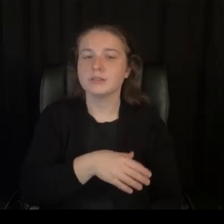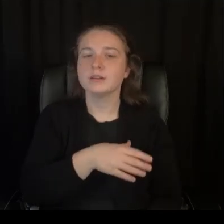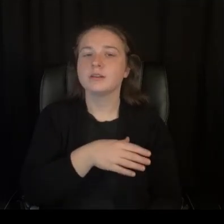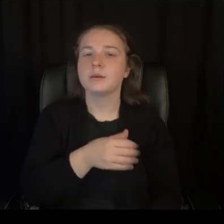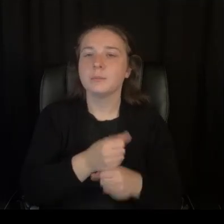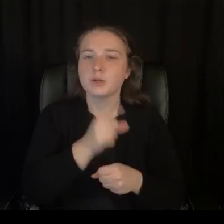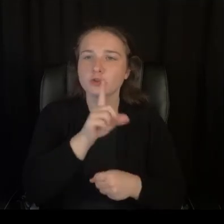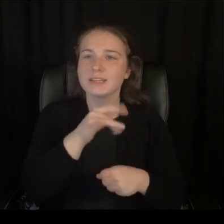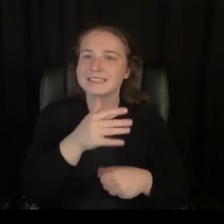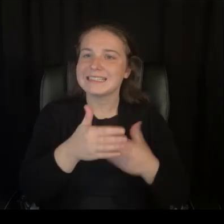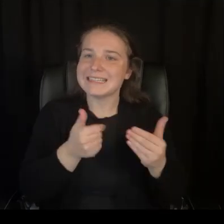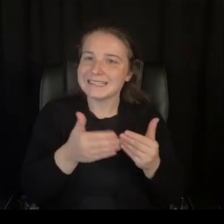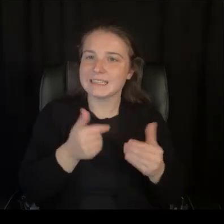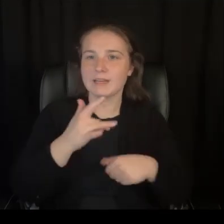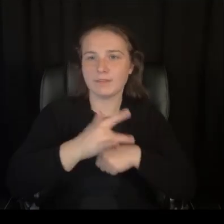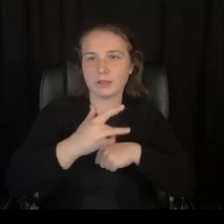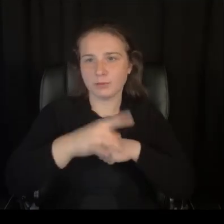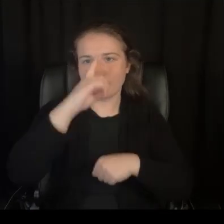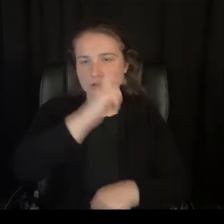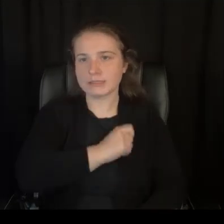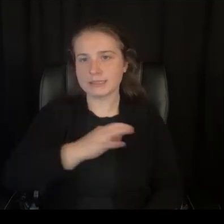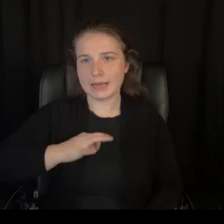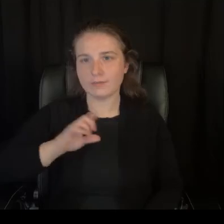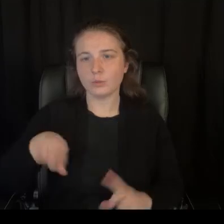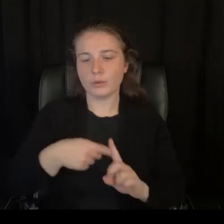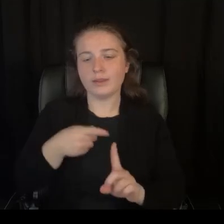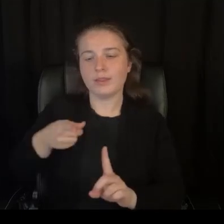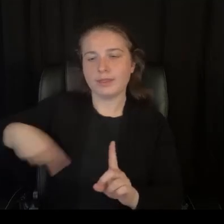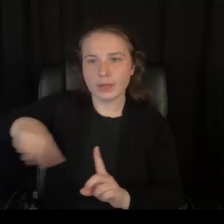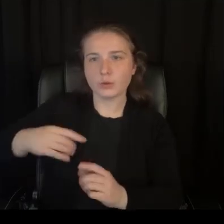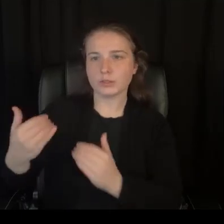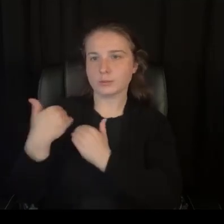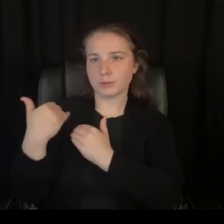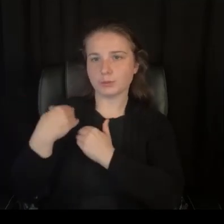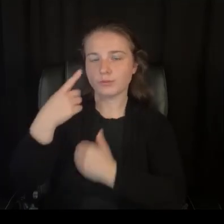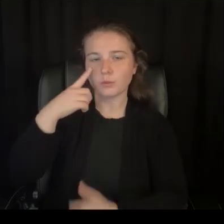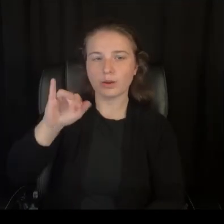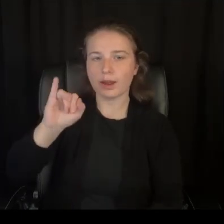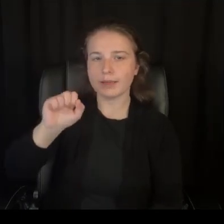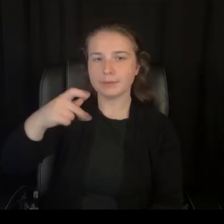is readily available to staff who are responsible for IEP and behavior